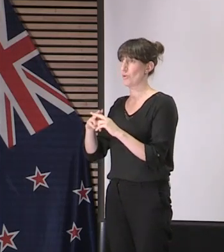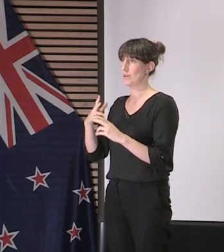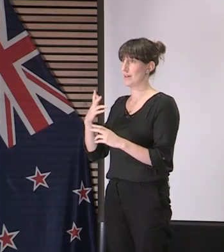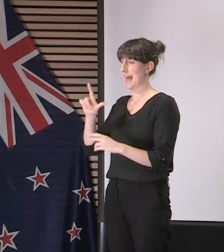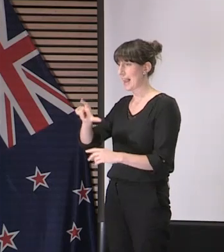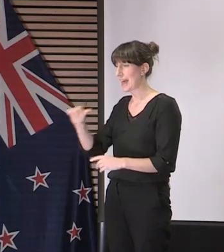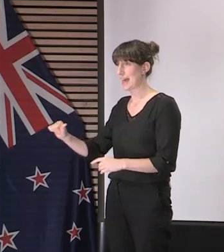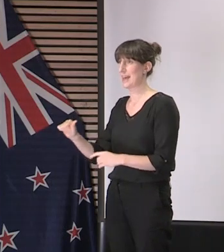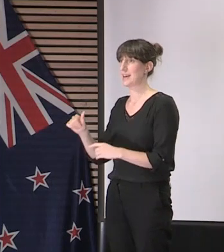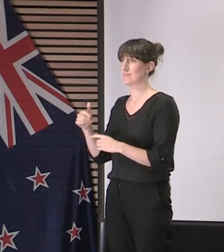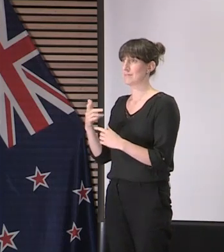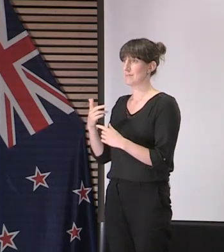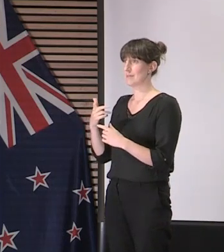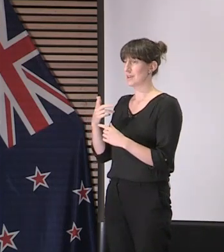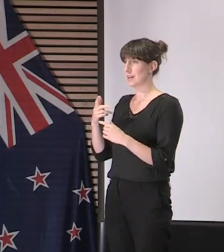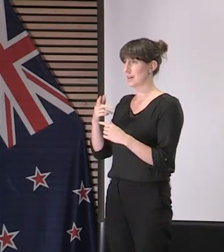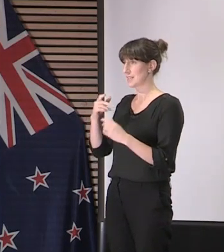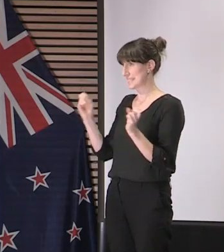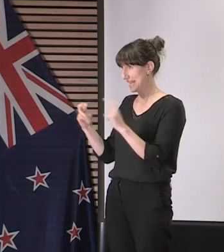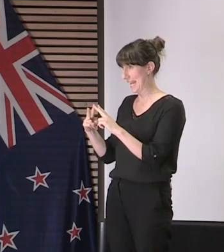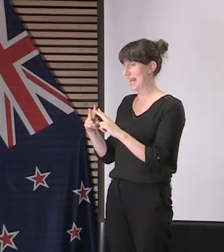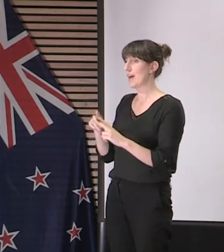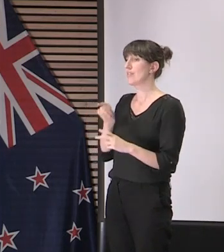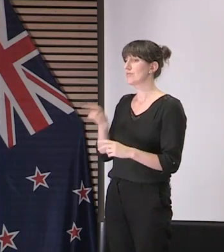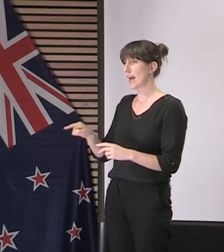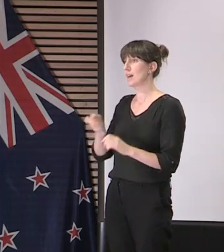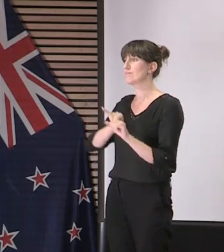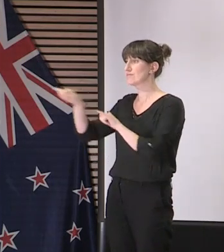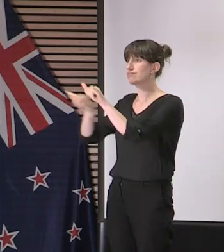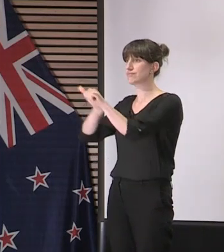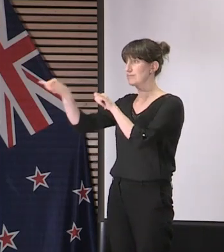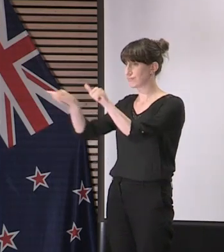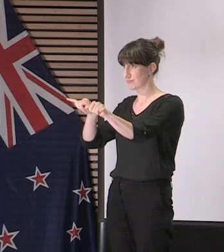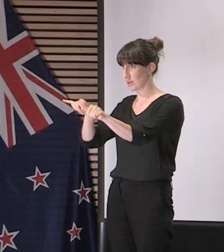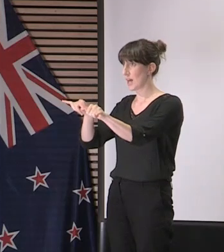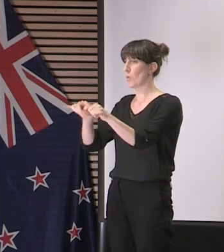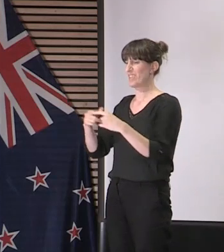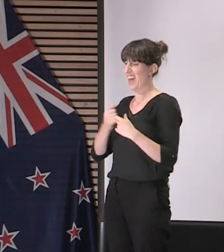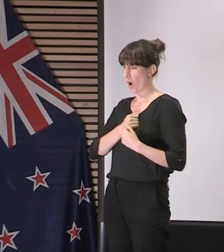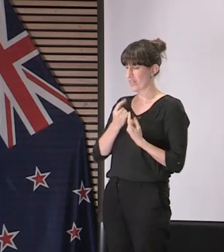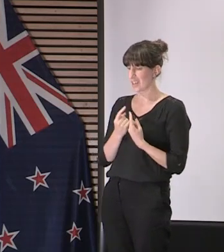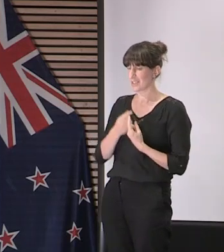Francisco and Sydney. At least 18 more flights are planned over the next 10 days. They